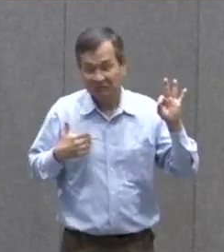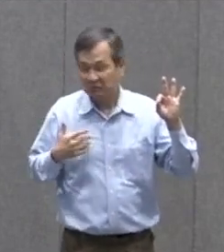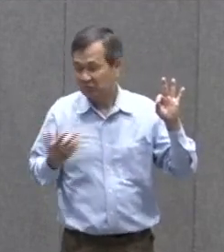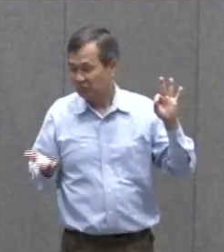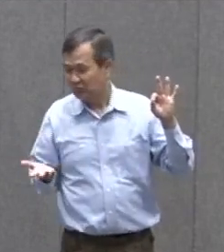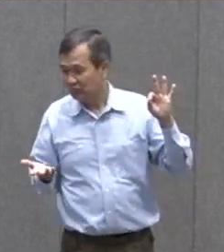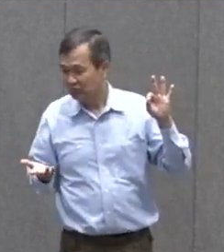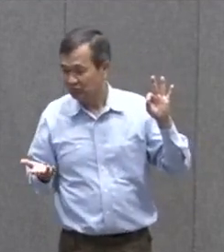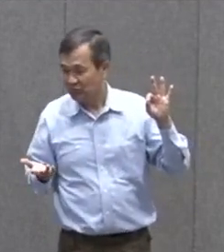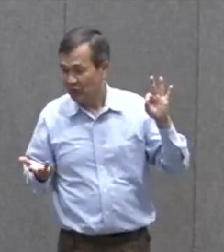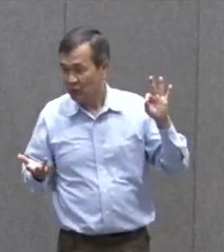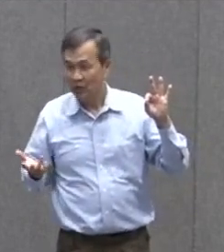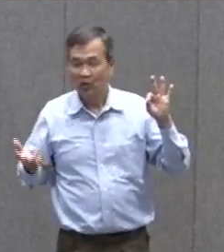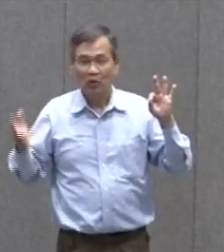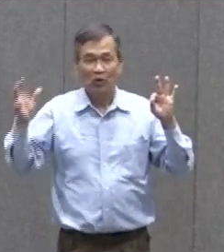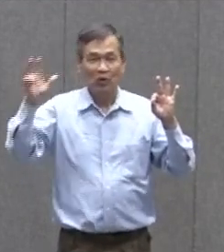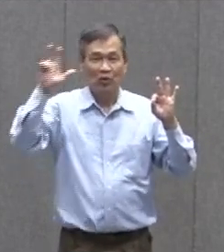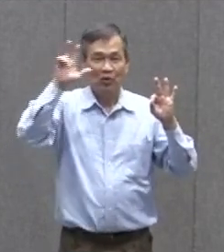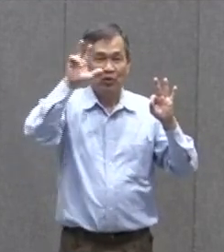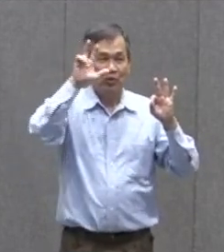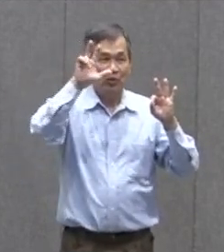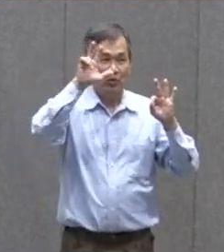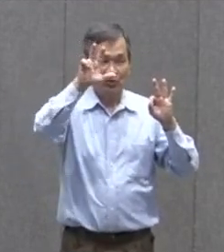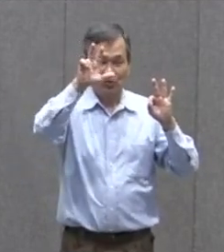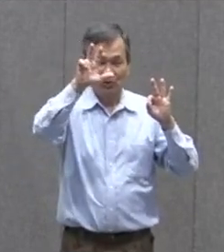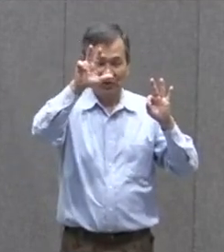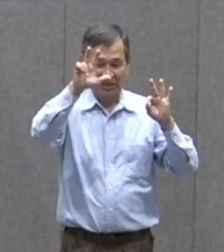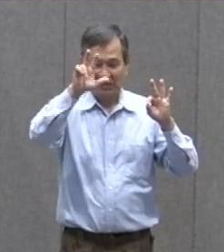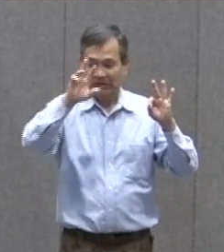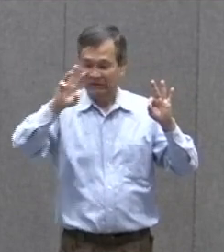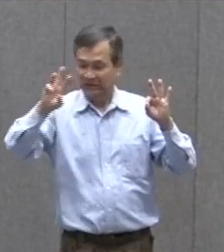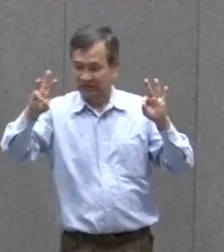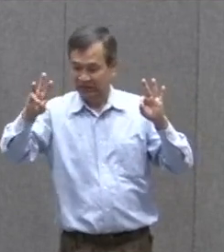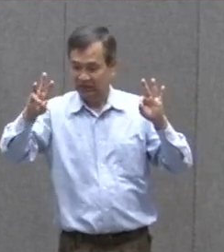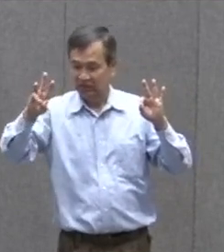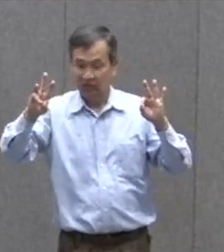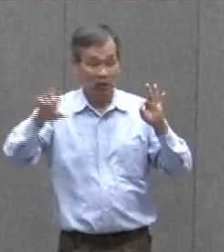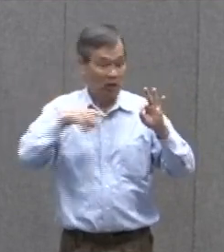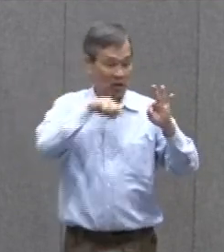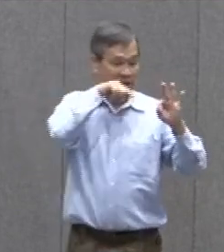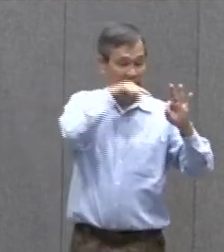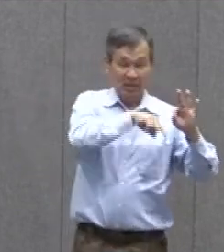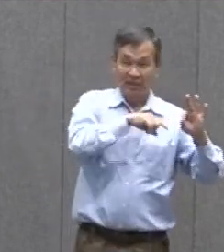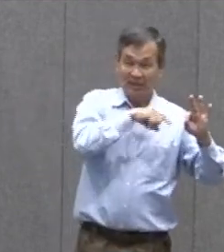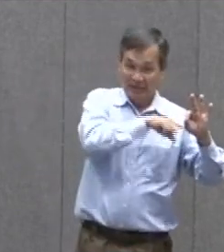and number six. So these are the parts to my whole.